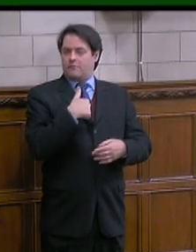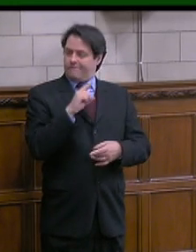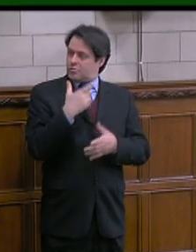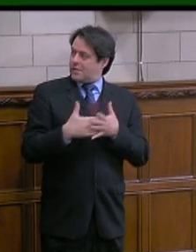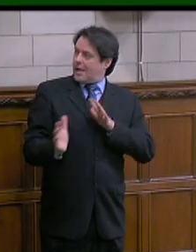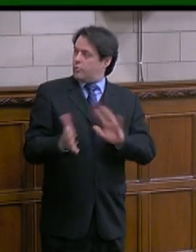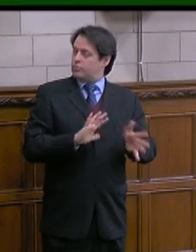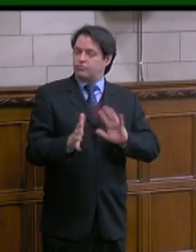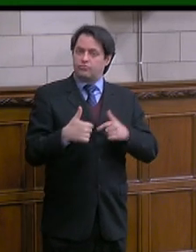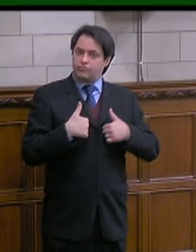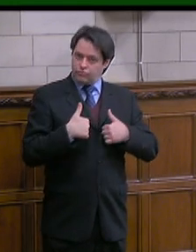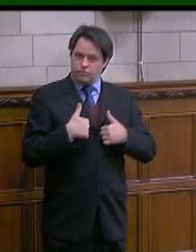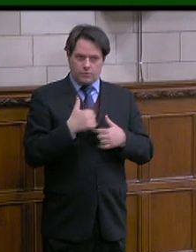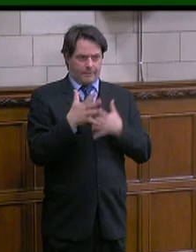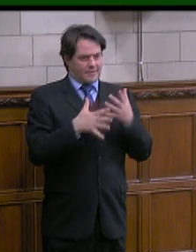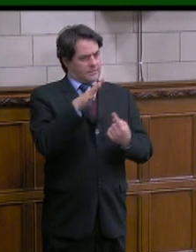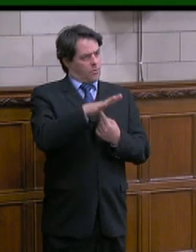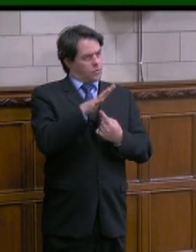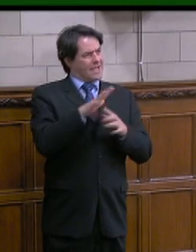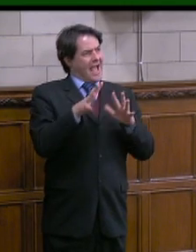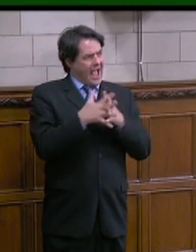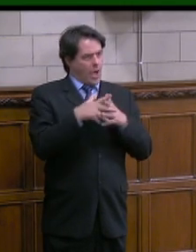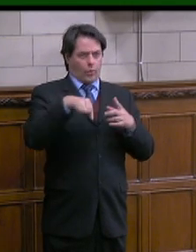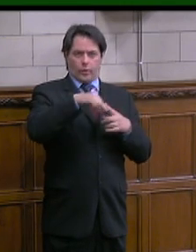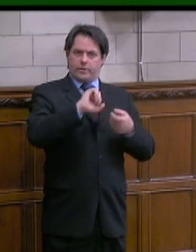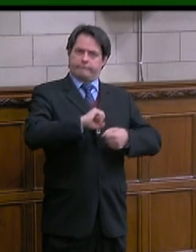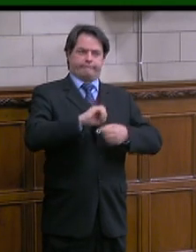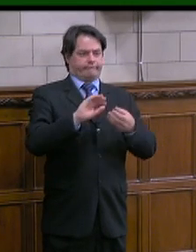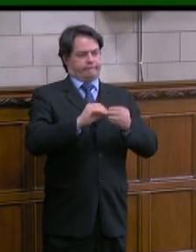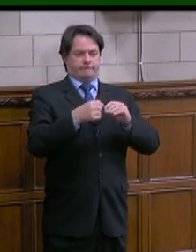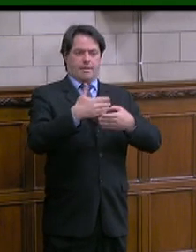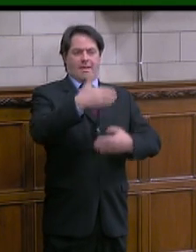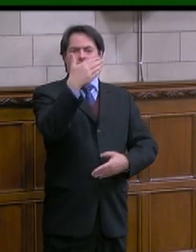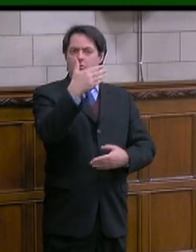our country, so it is really important to understand how we create barriers and disable people.